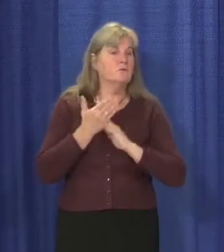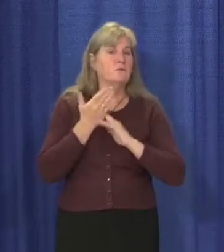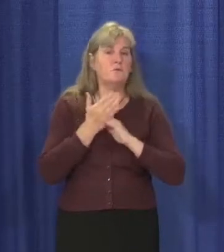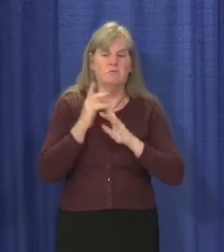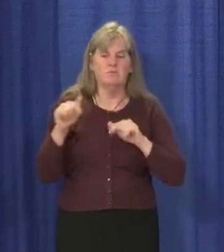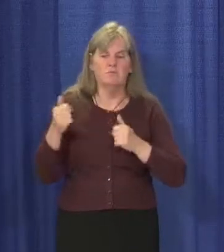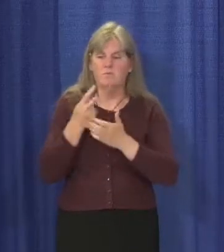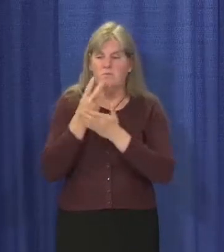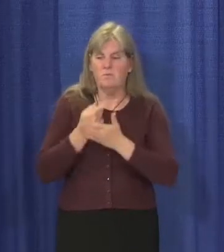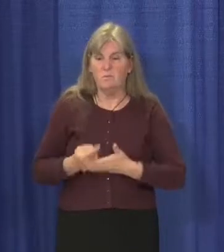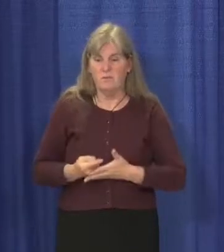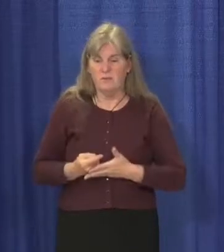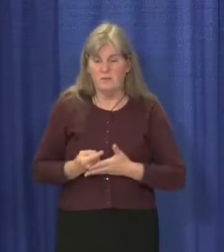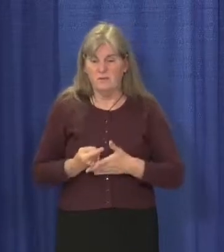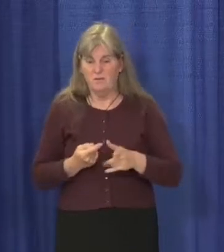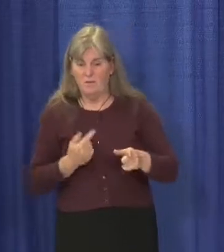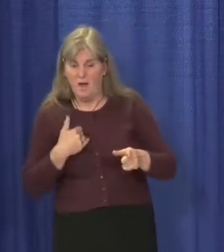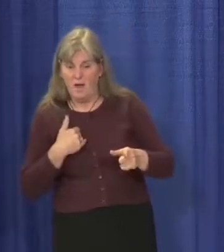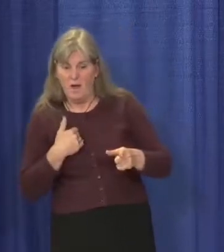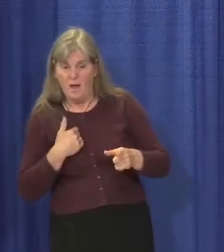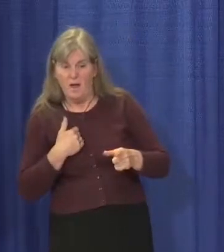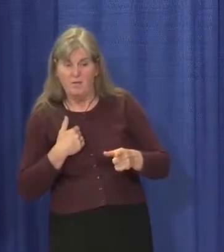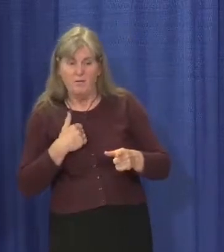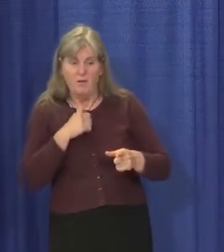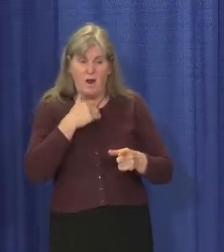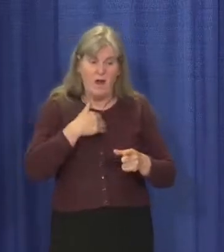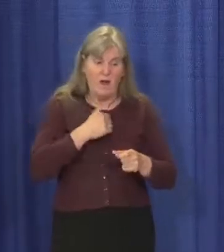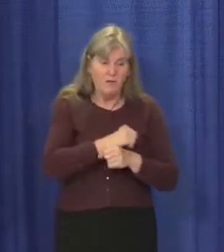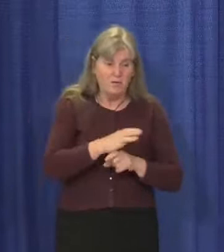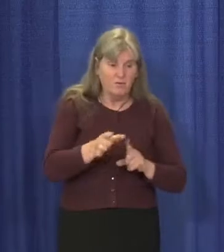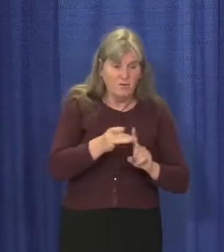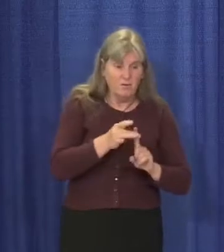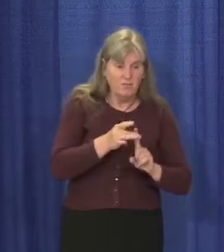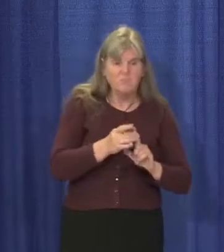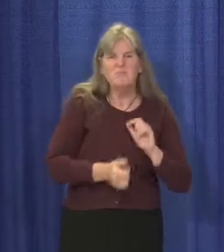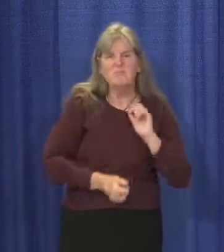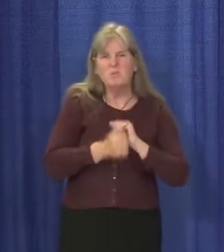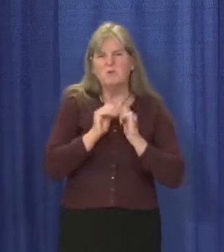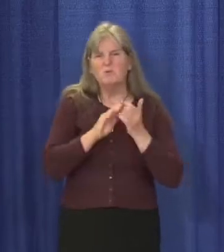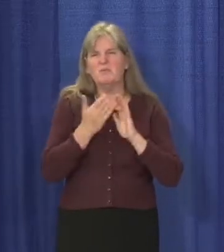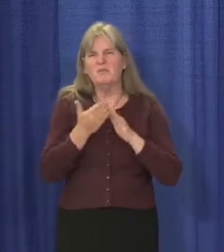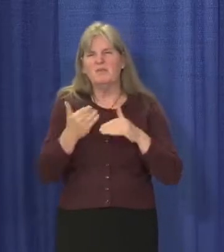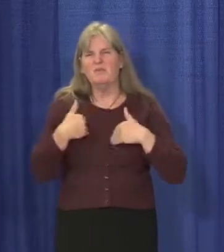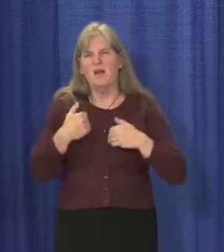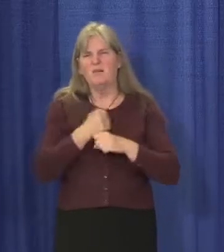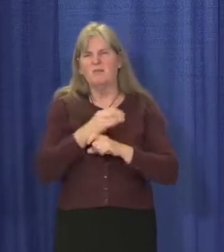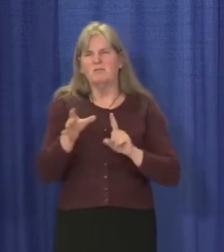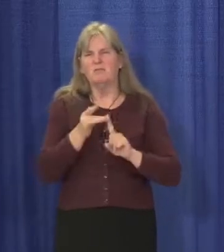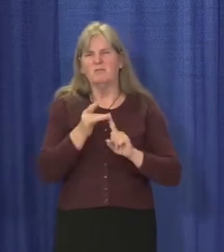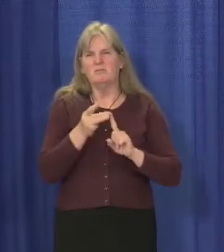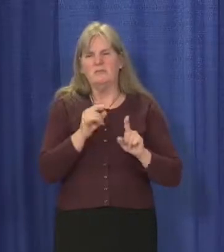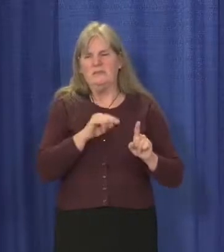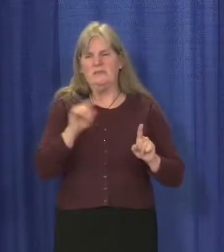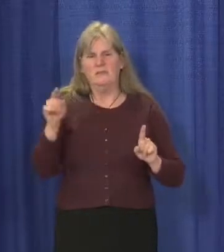whether or not they have had cases. Most communities had had cases and we been right there with